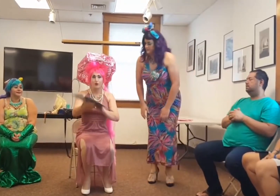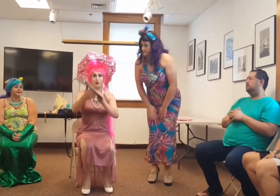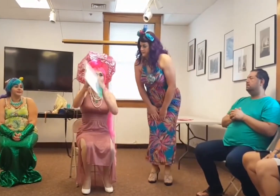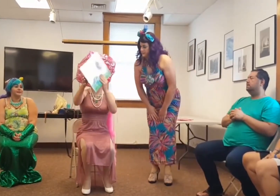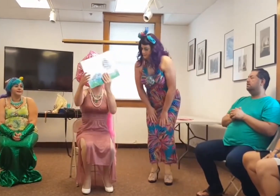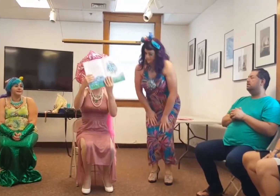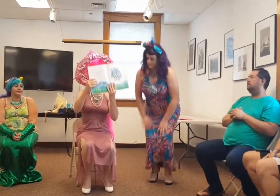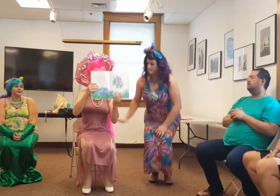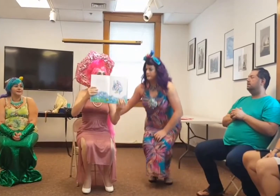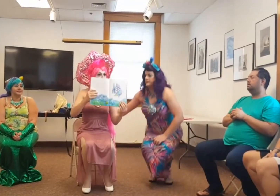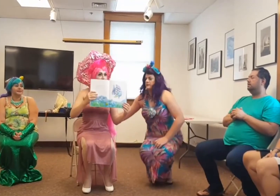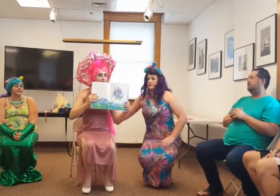Here we go.